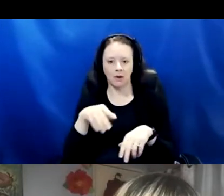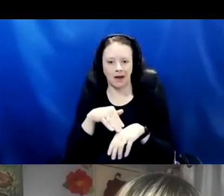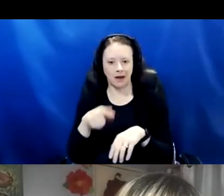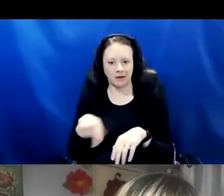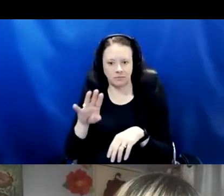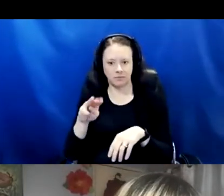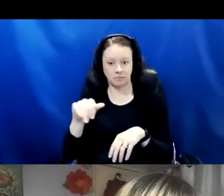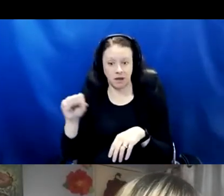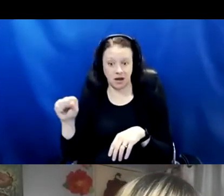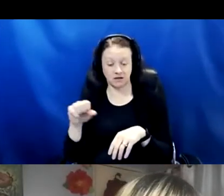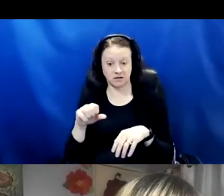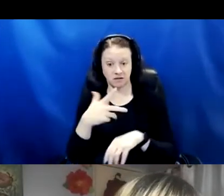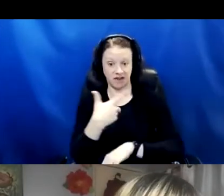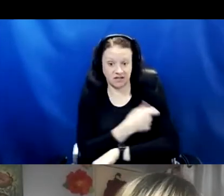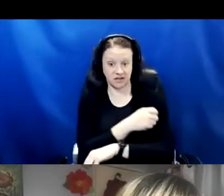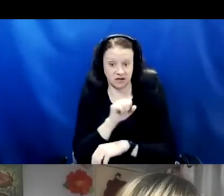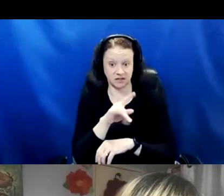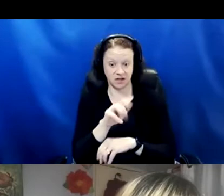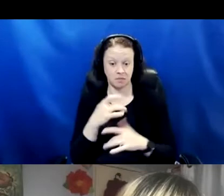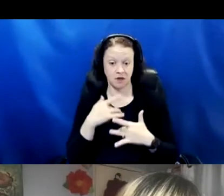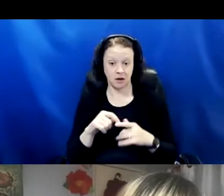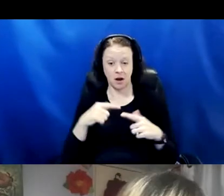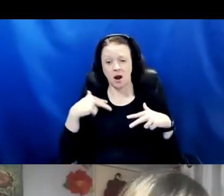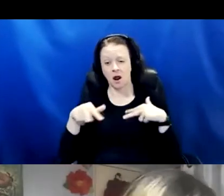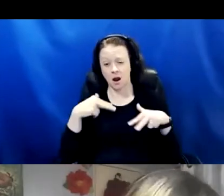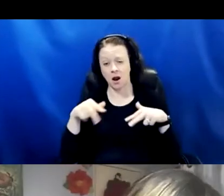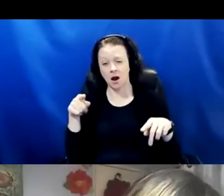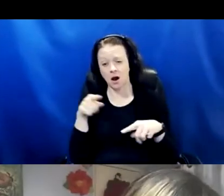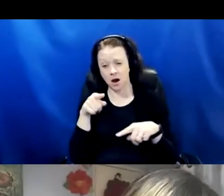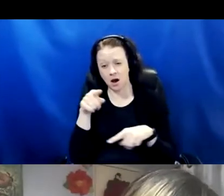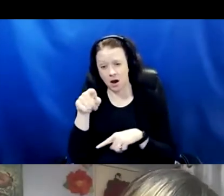that there are long, long walks to the walkup locations.